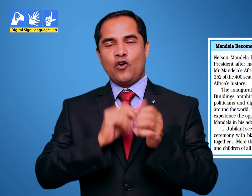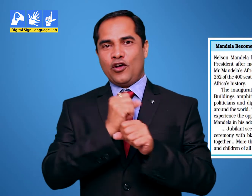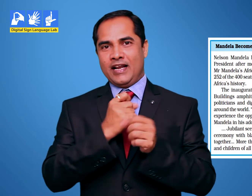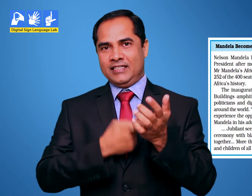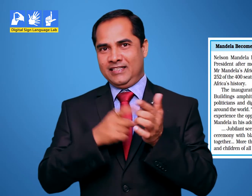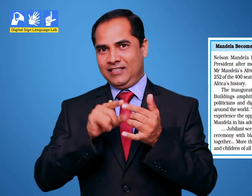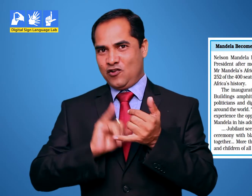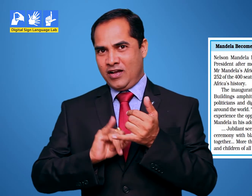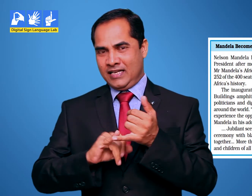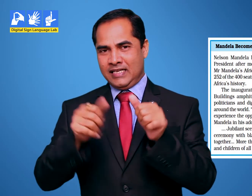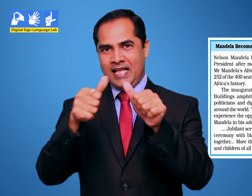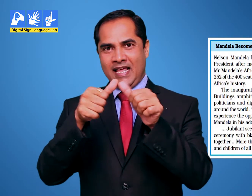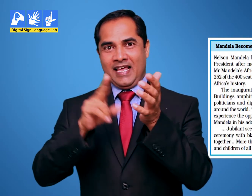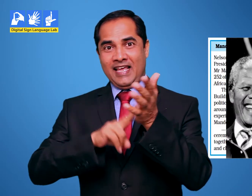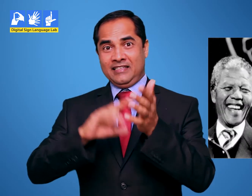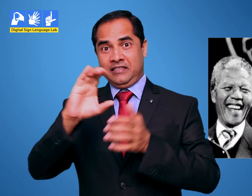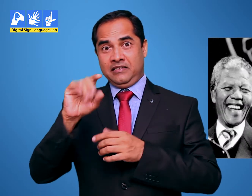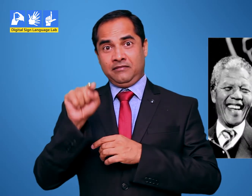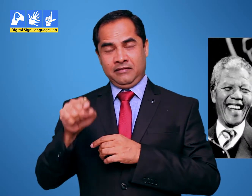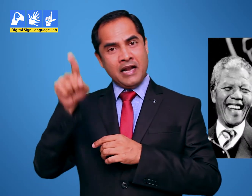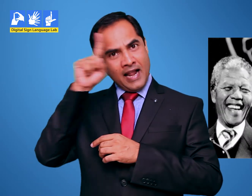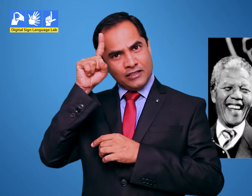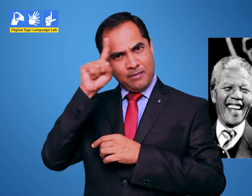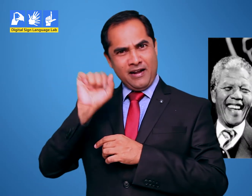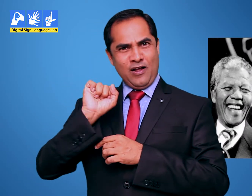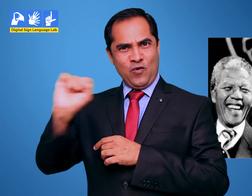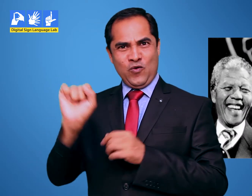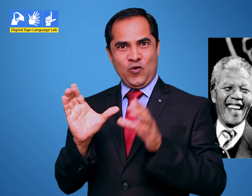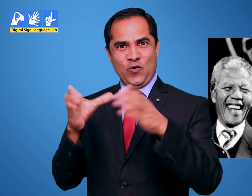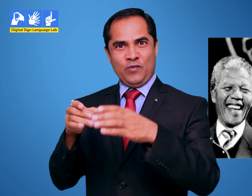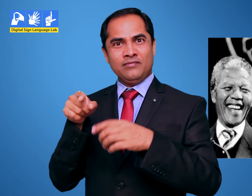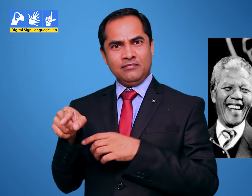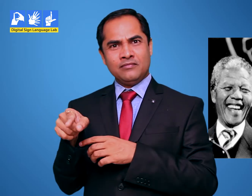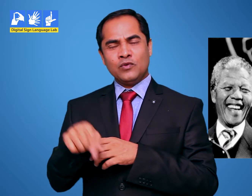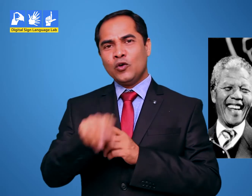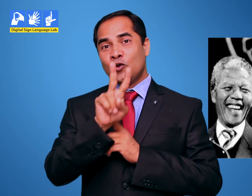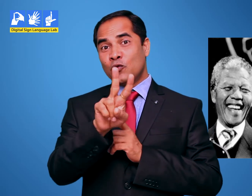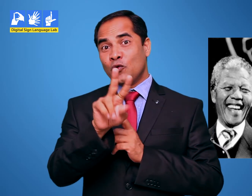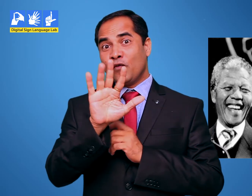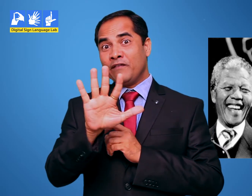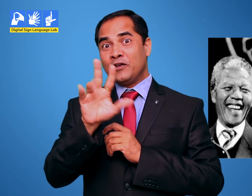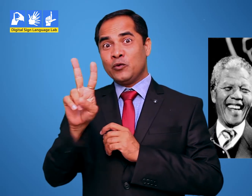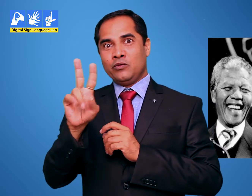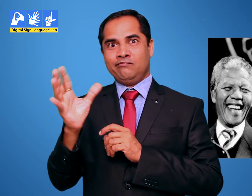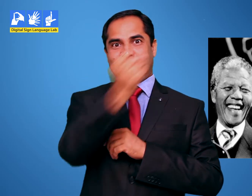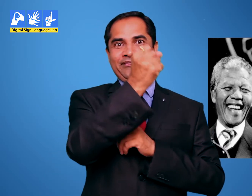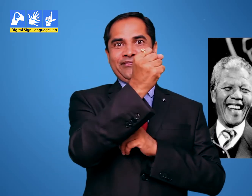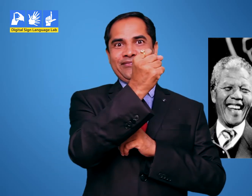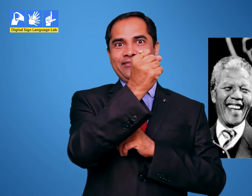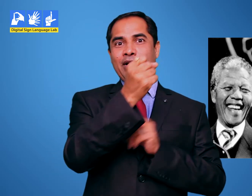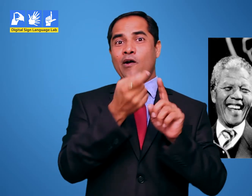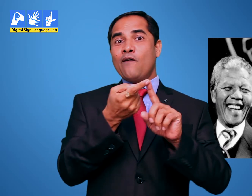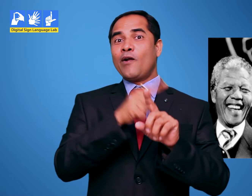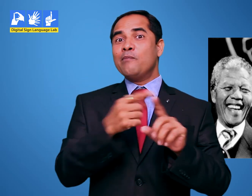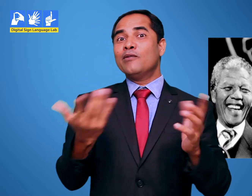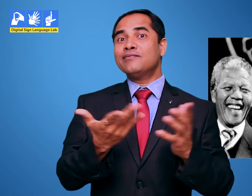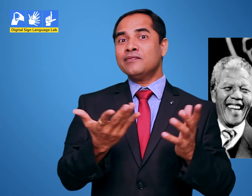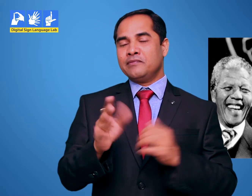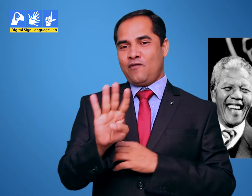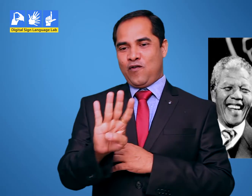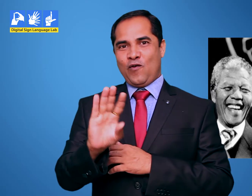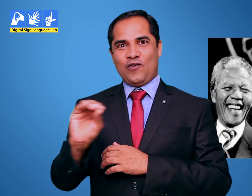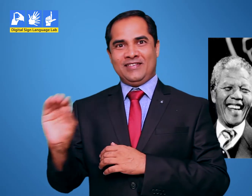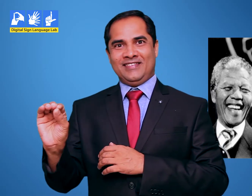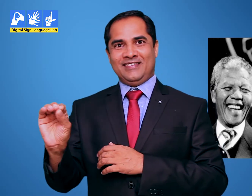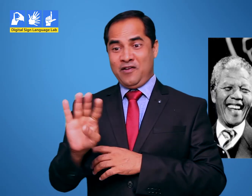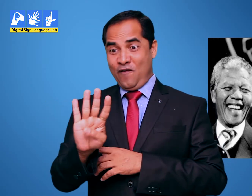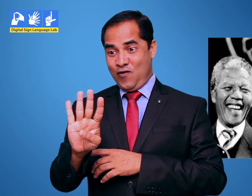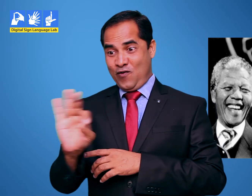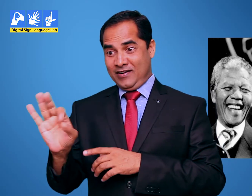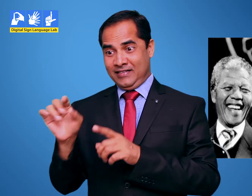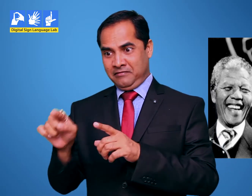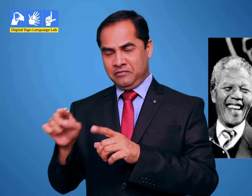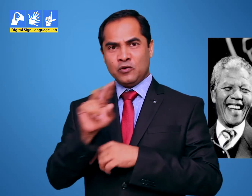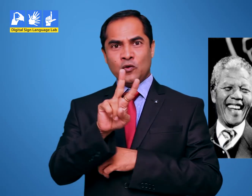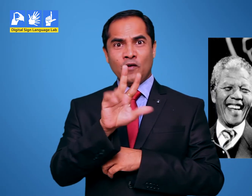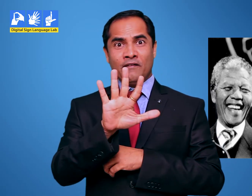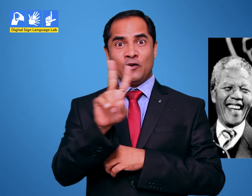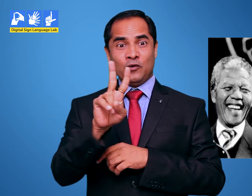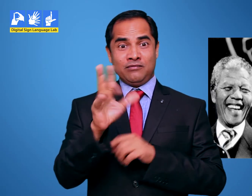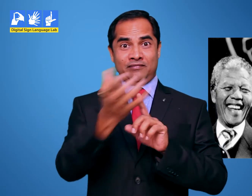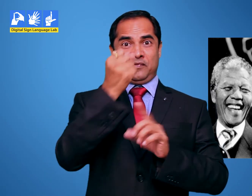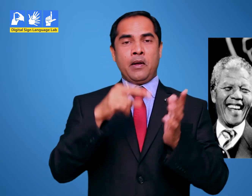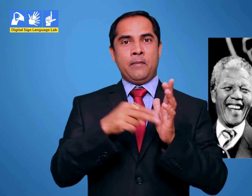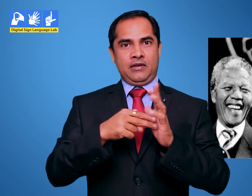or ANC, which was Mandela's own party won 252 out of 400 seats in the